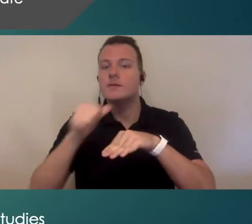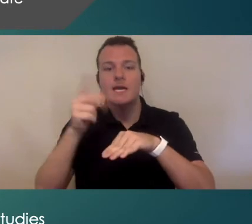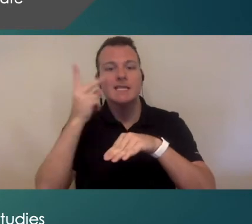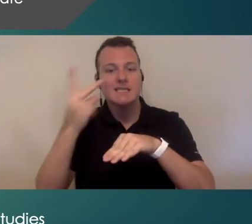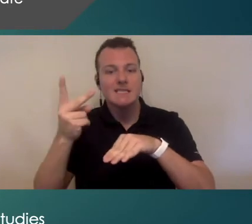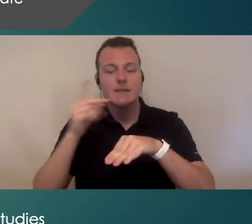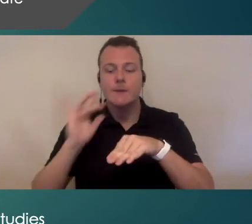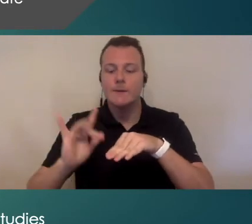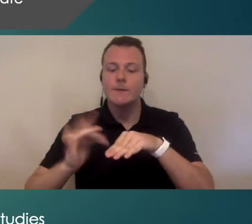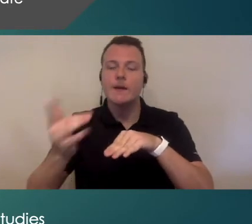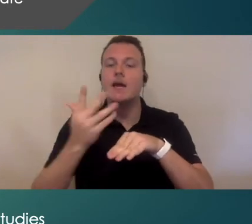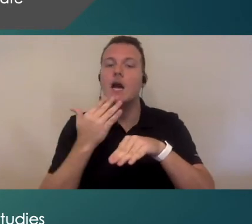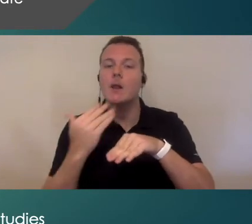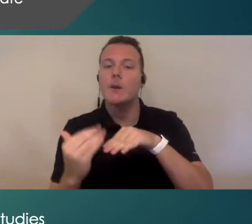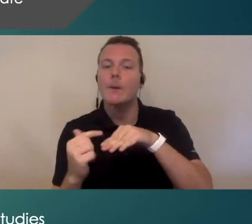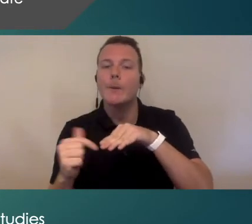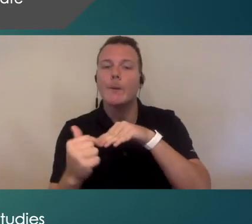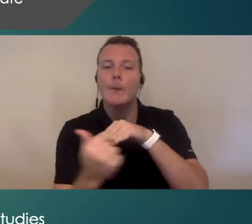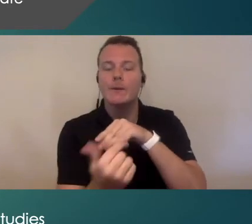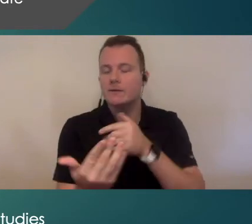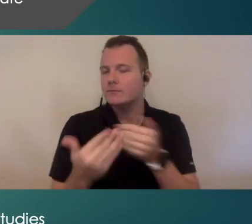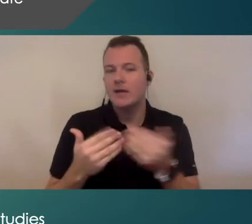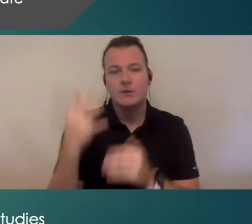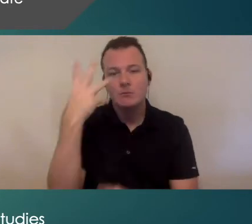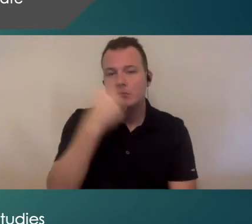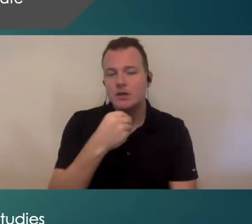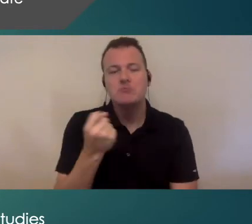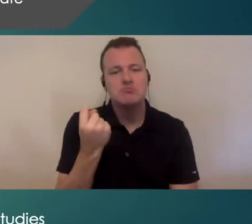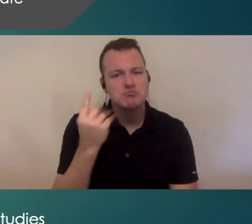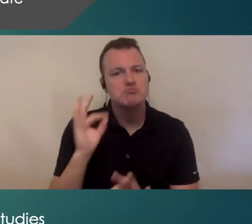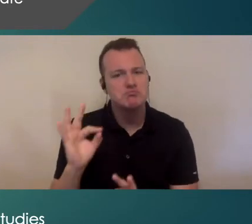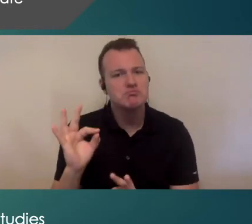wants to see your pedicure nail color, no matter how pretty it is. You need to be